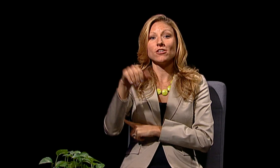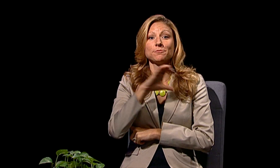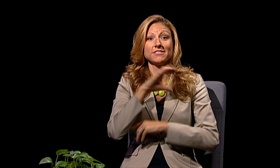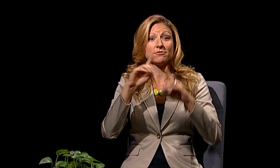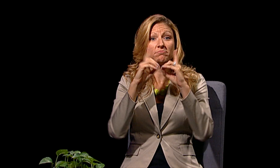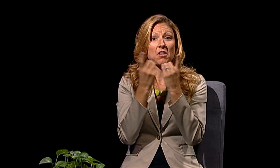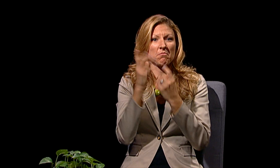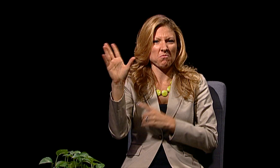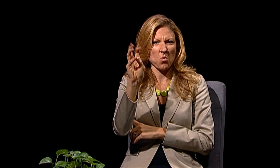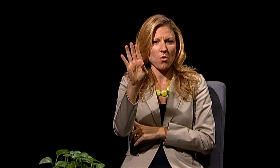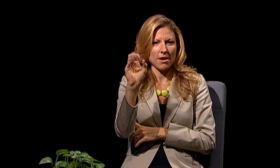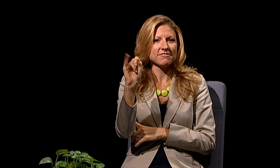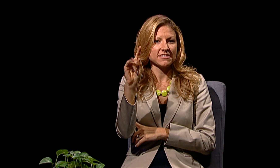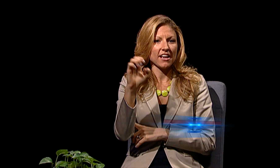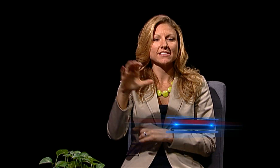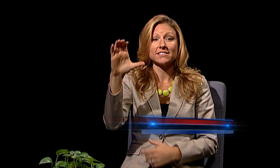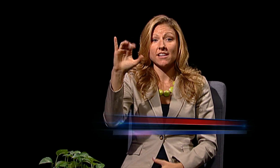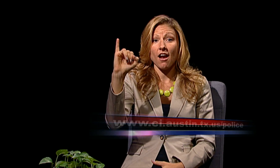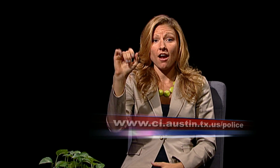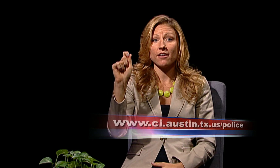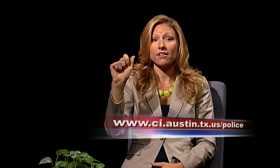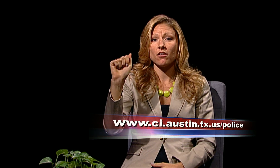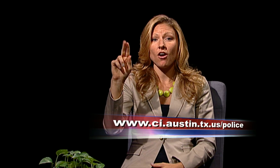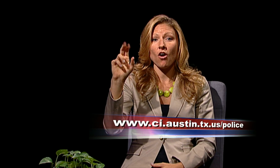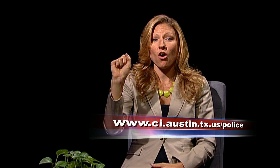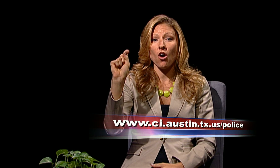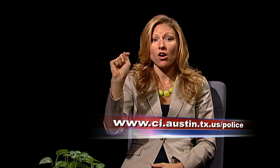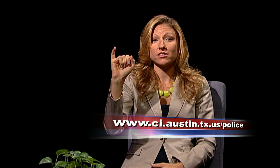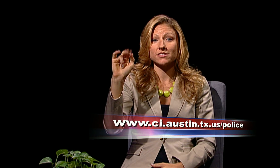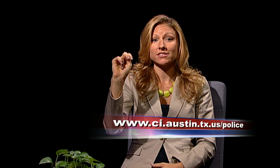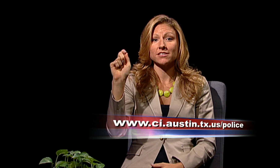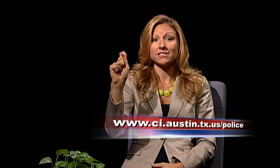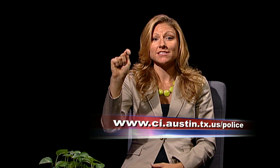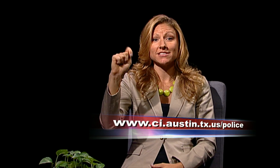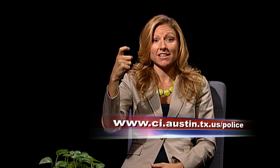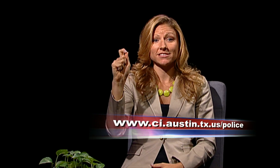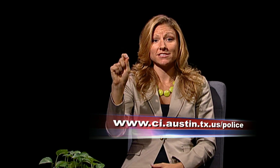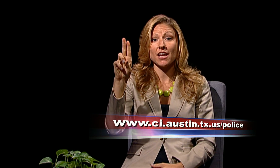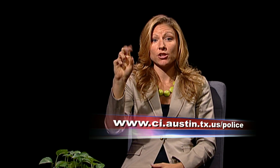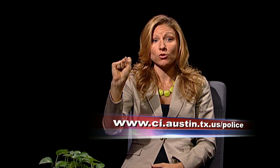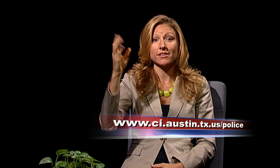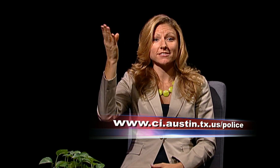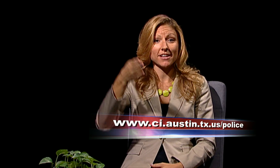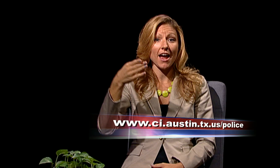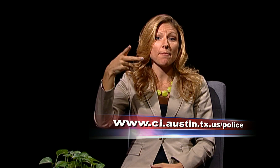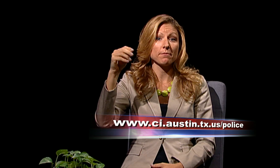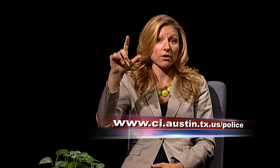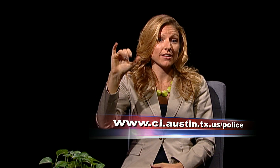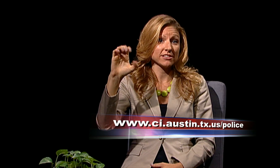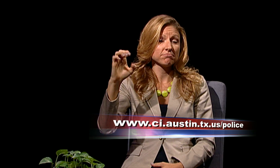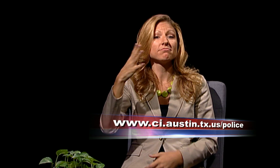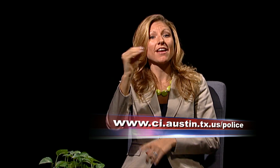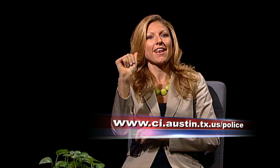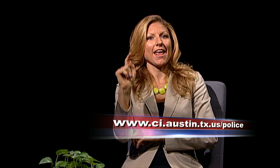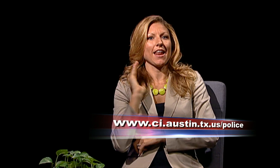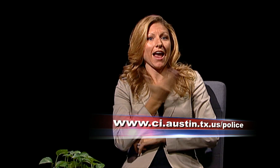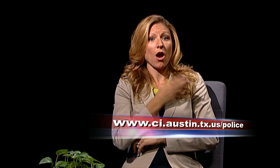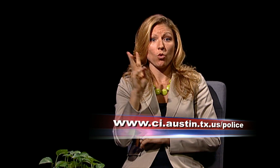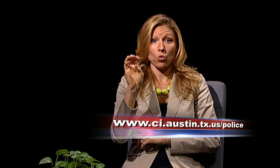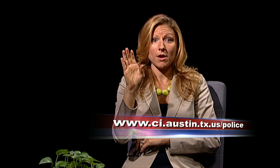YOU CAN LEARN MORE ABOUT THE AUSTIN POLICE DEPARTMENT AT THEIR WEBSITE, CI.AUSTIN.TX.US/POLICE